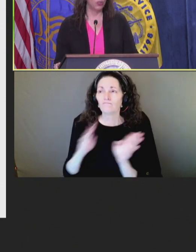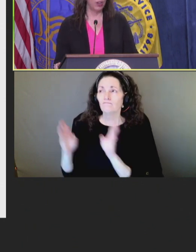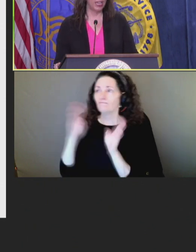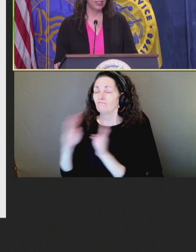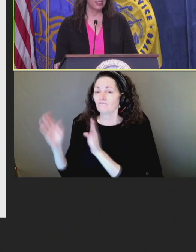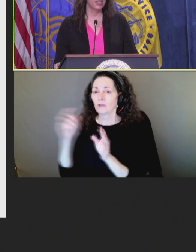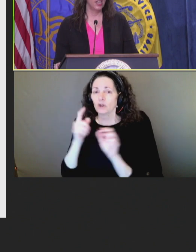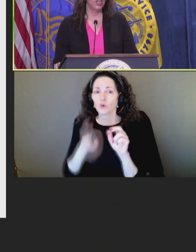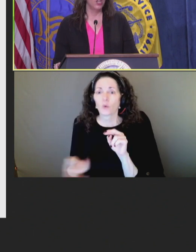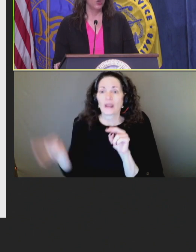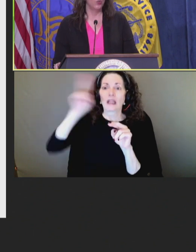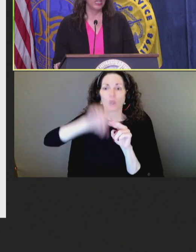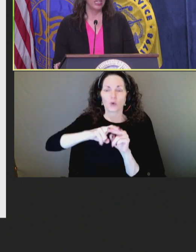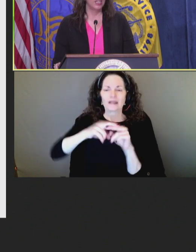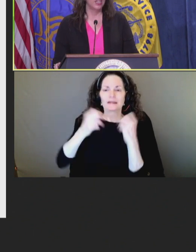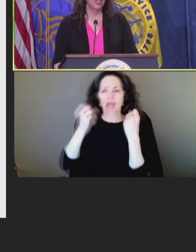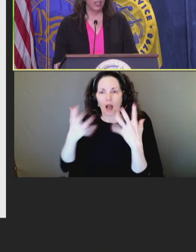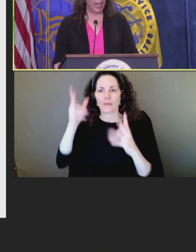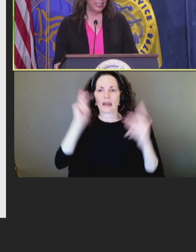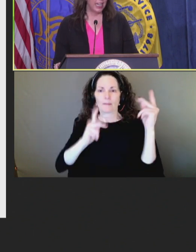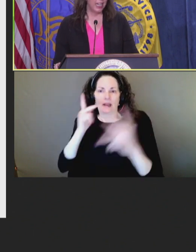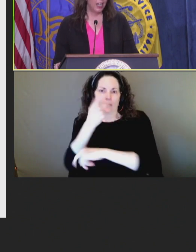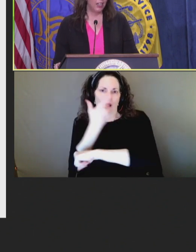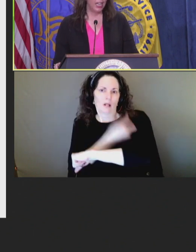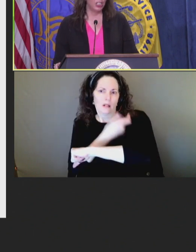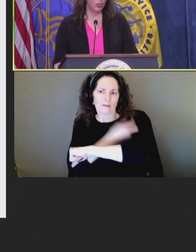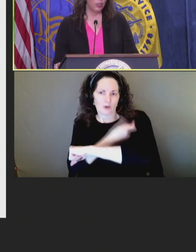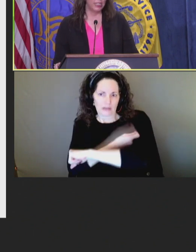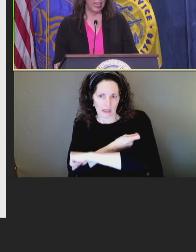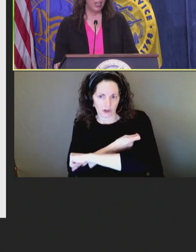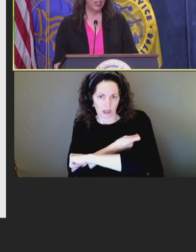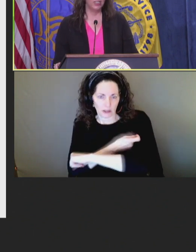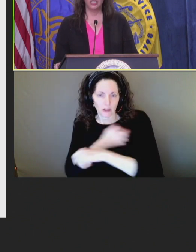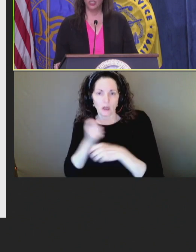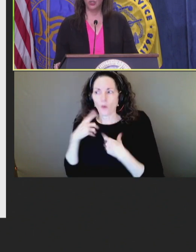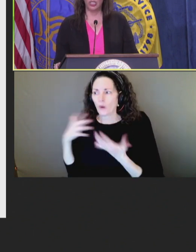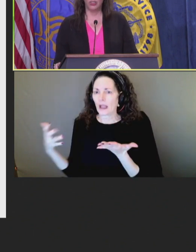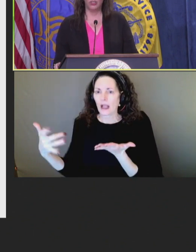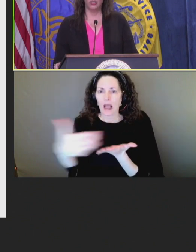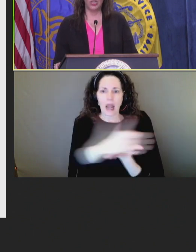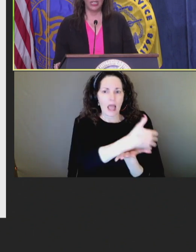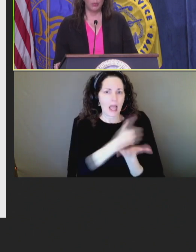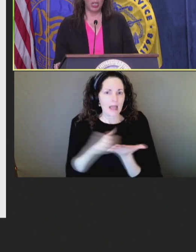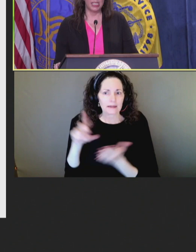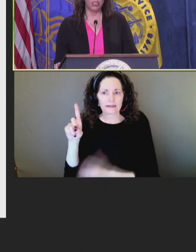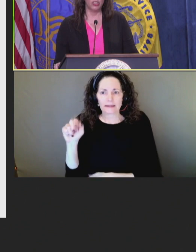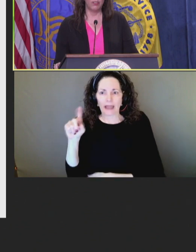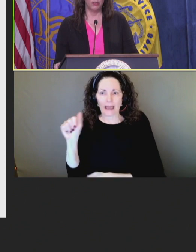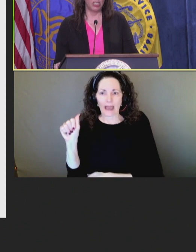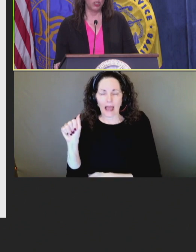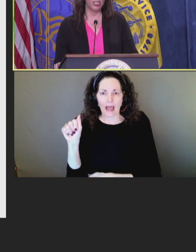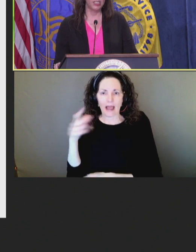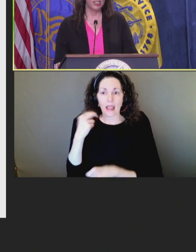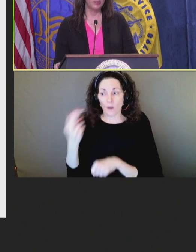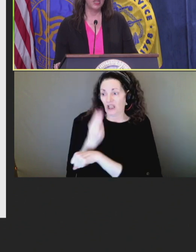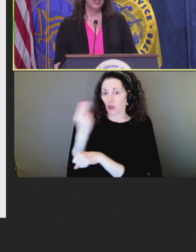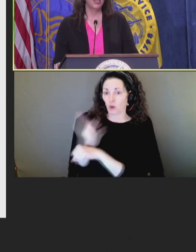rates. We collect data and use data, usually through an immunization information system